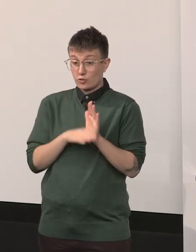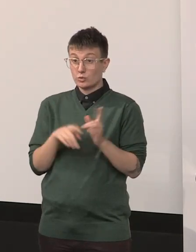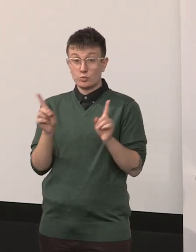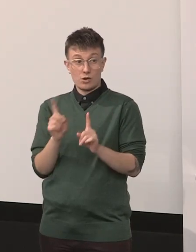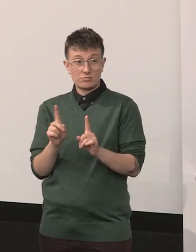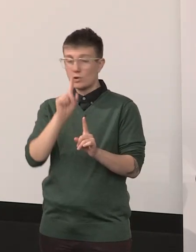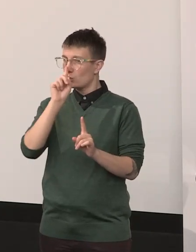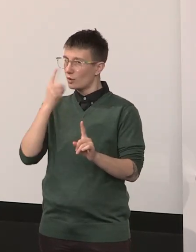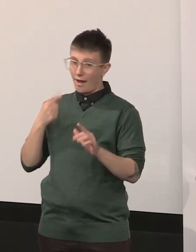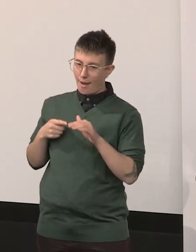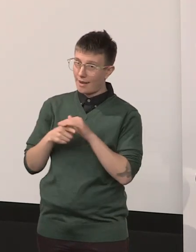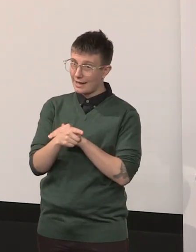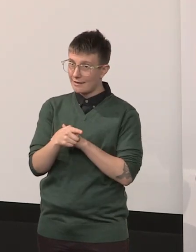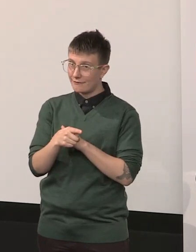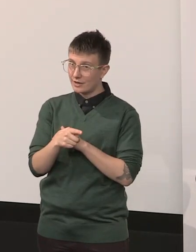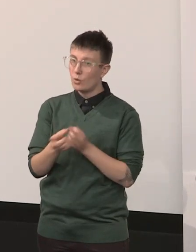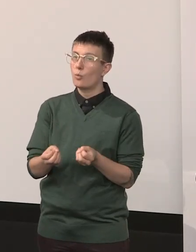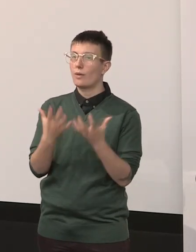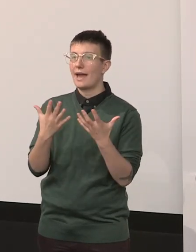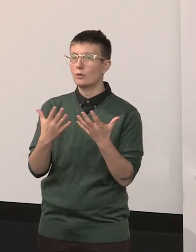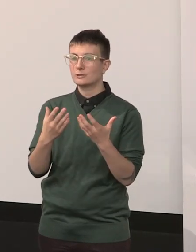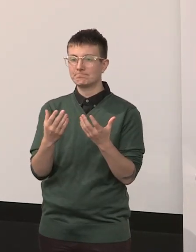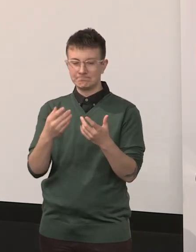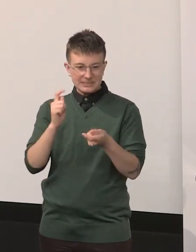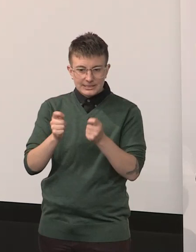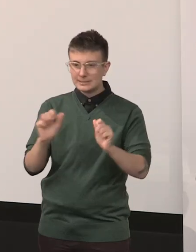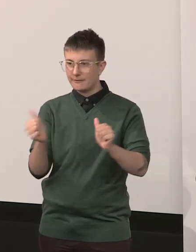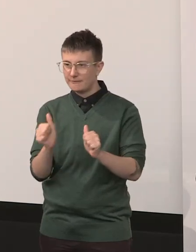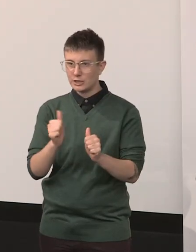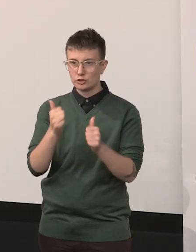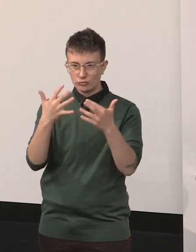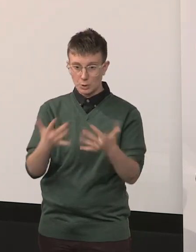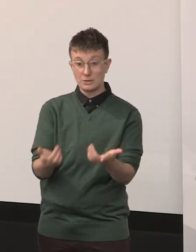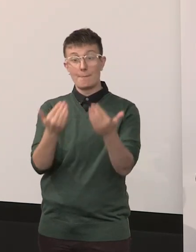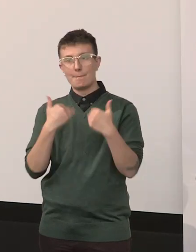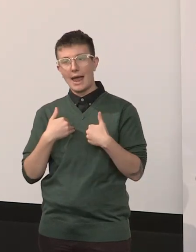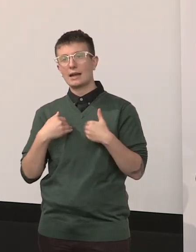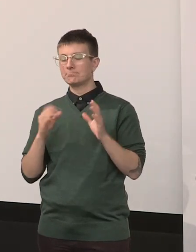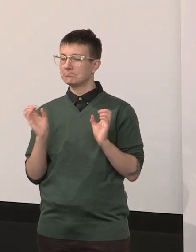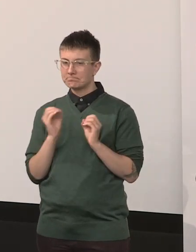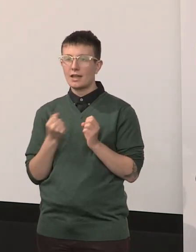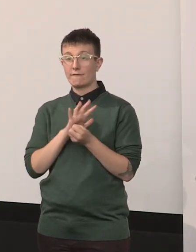facility unless they have returned a negative test now, whether it's for a